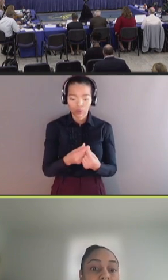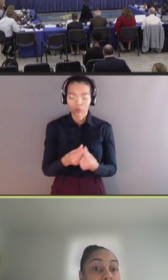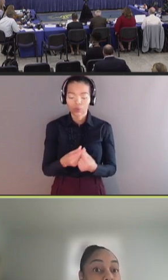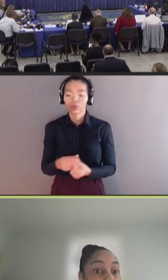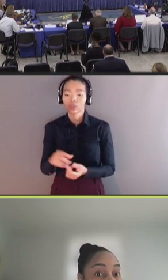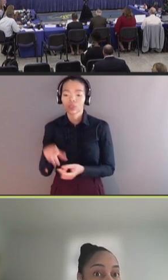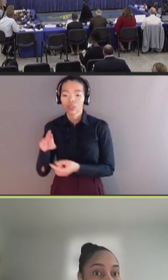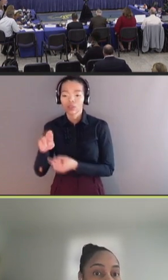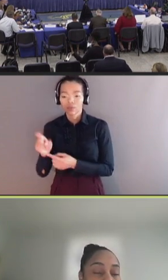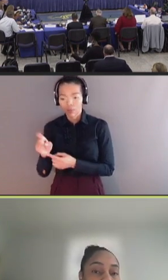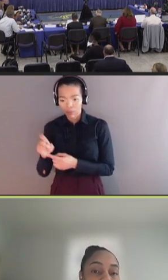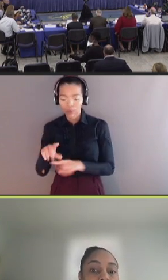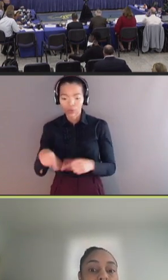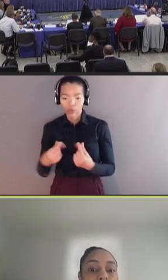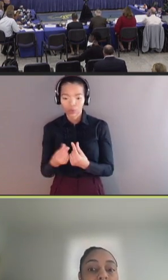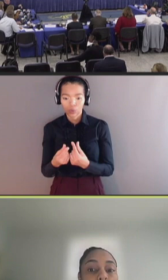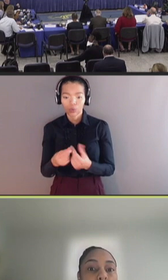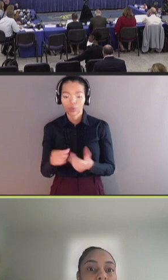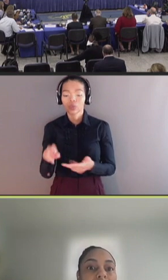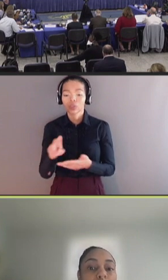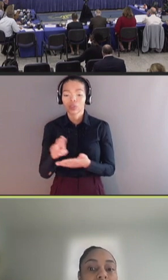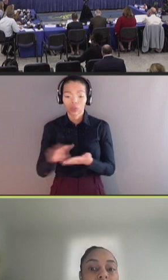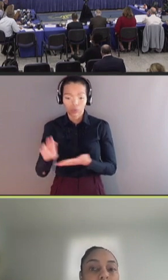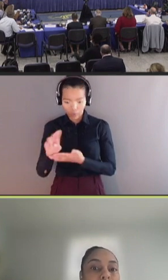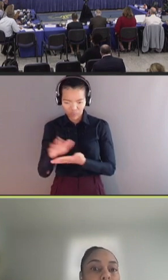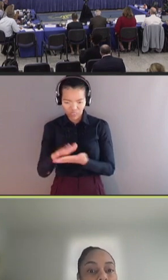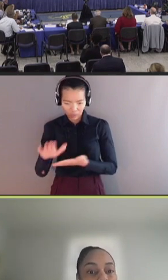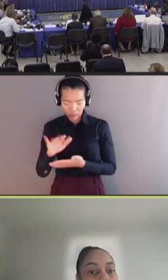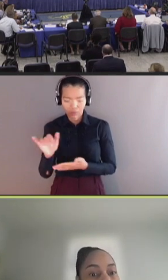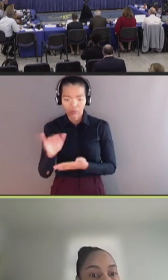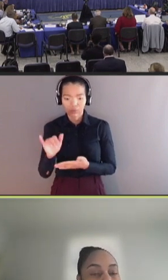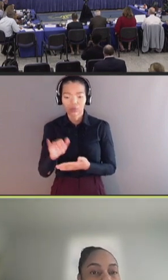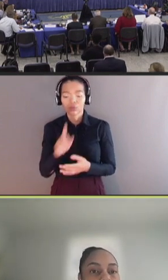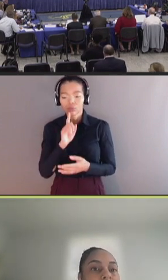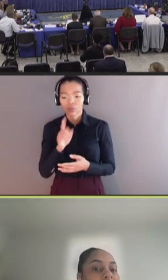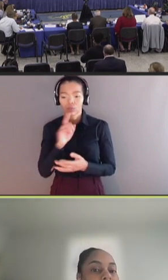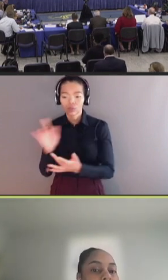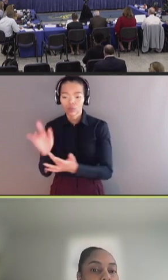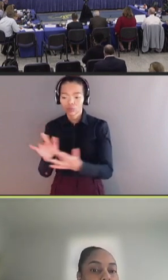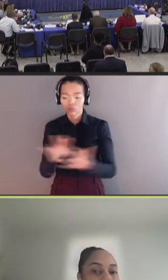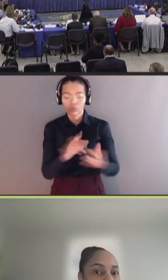and universities to ensure that we're really reaching people where they are and equipping